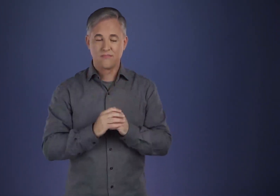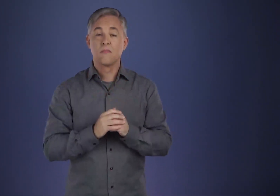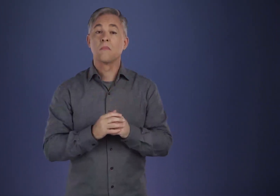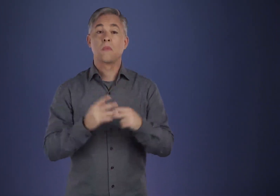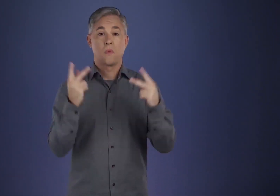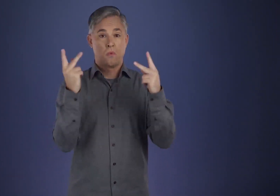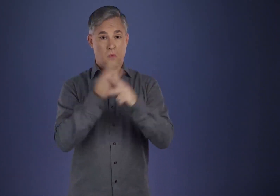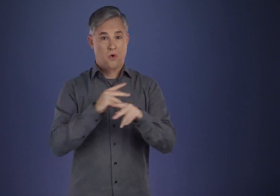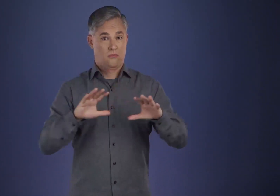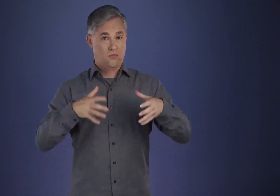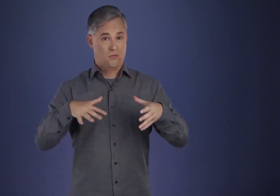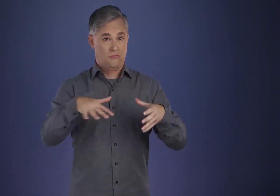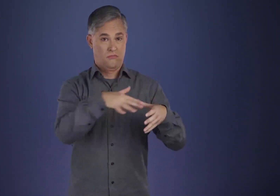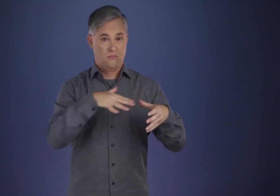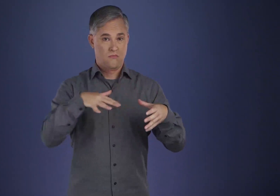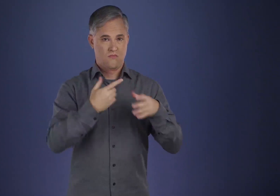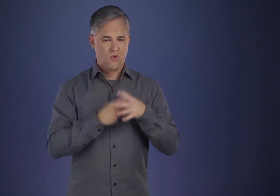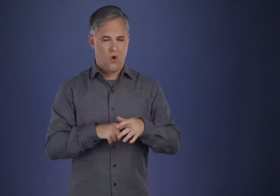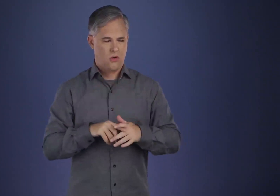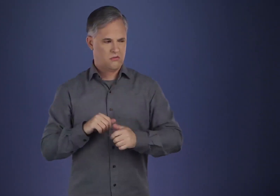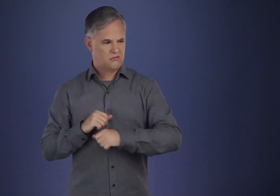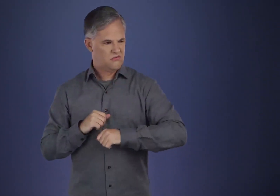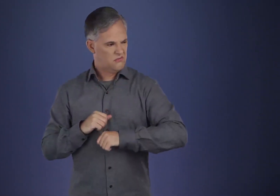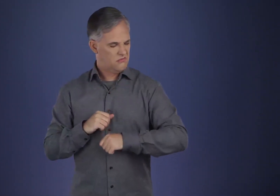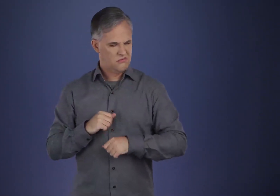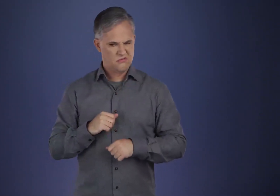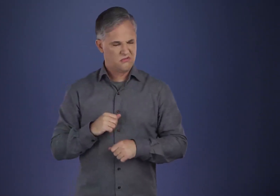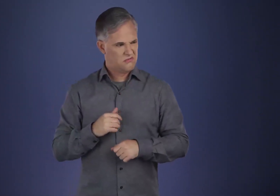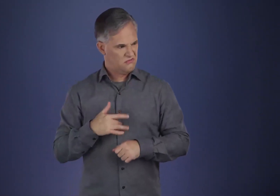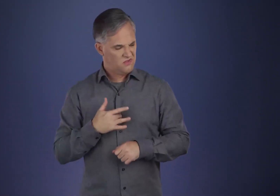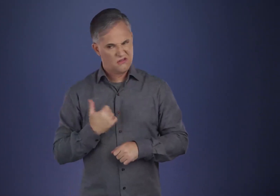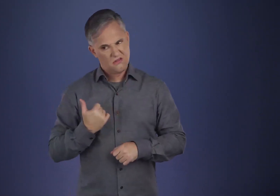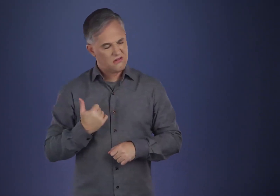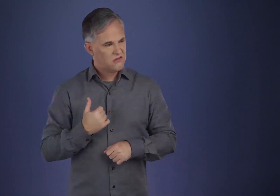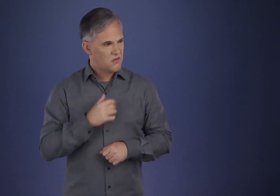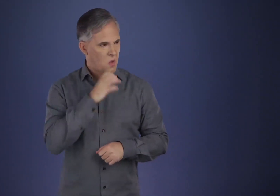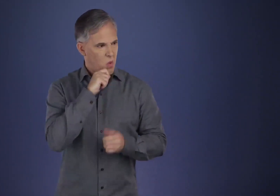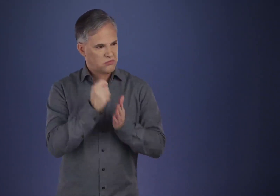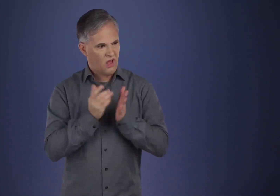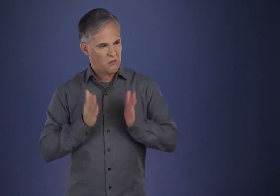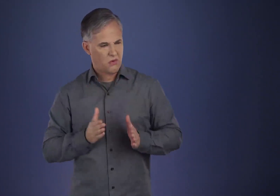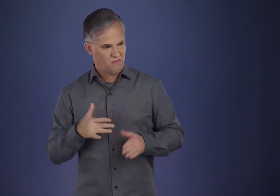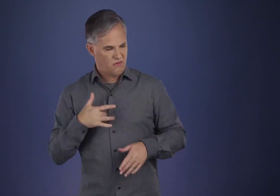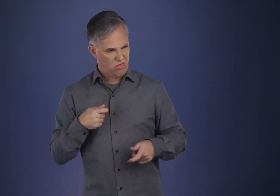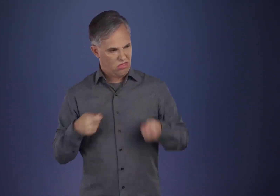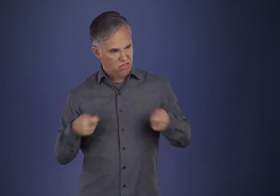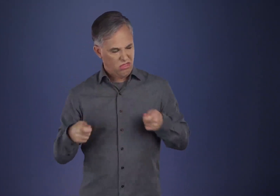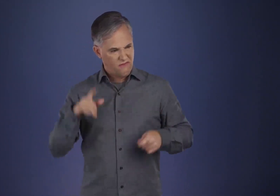Still more important, murmurs are heard in the body politic, which swell into a loud cry: